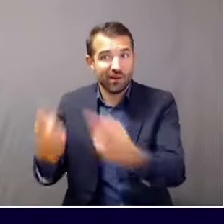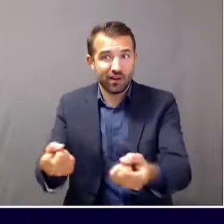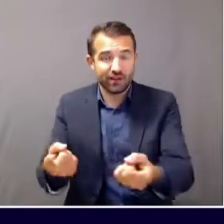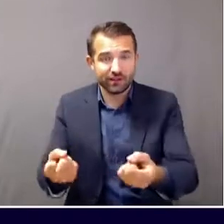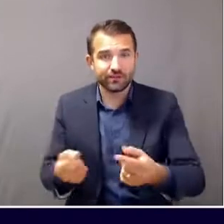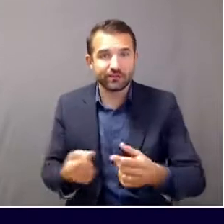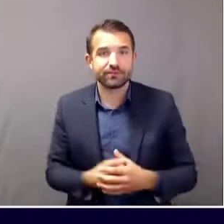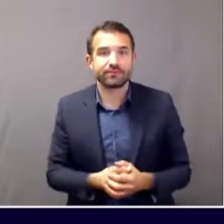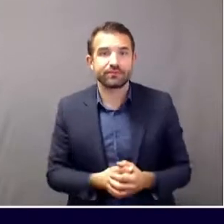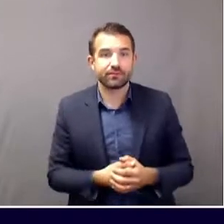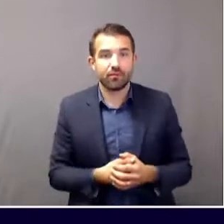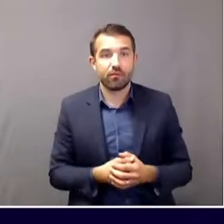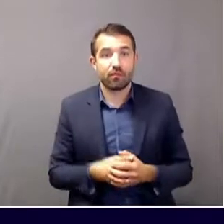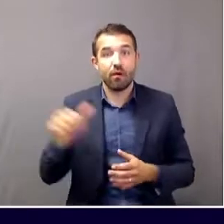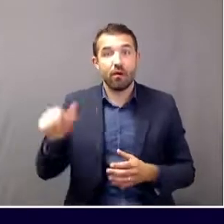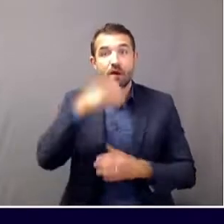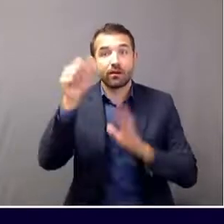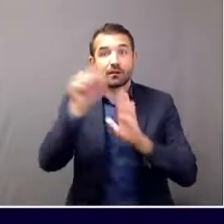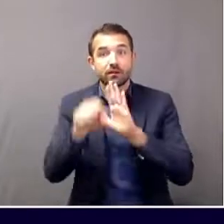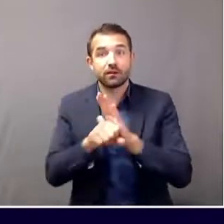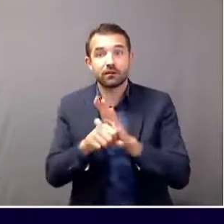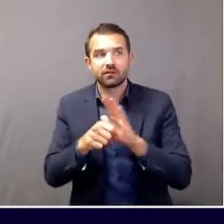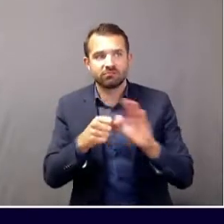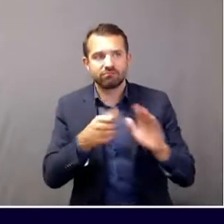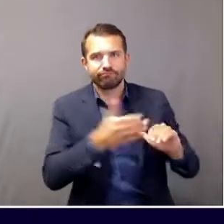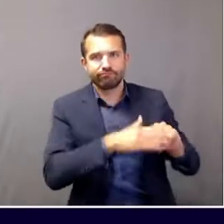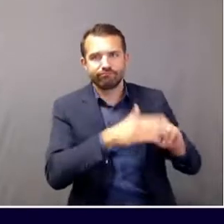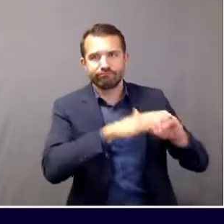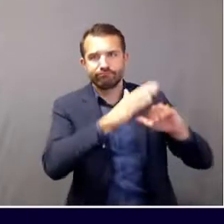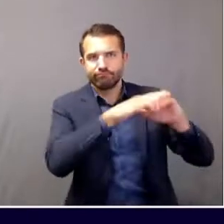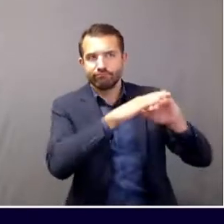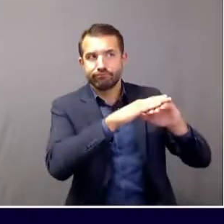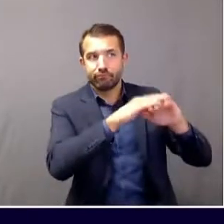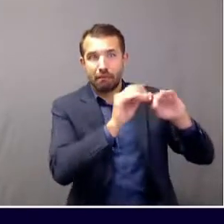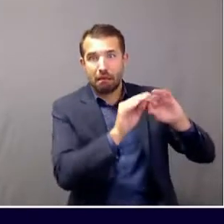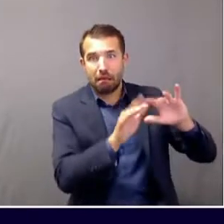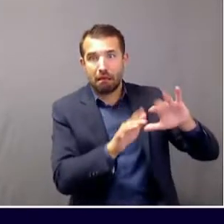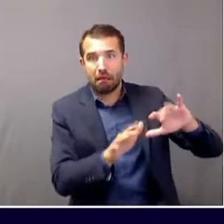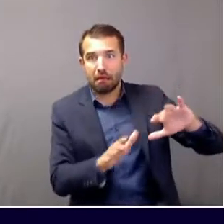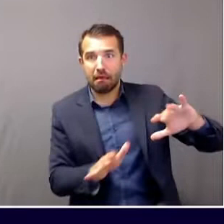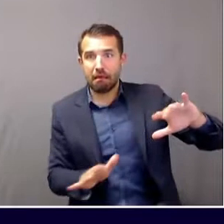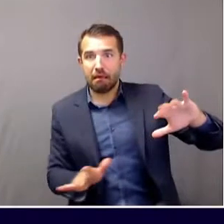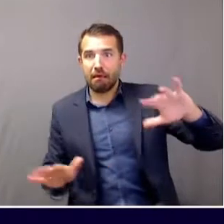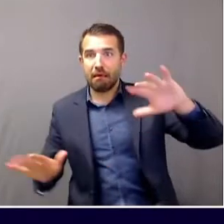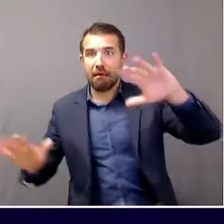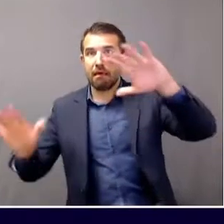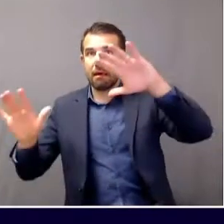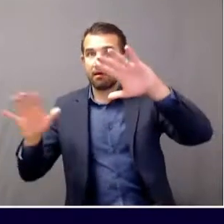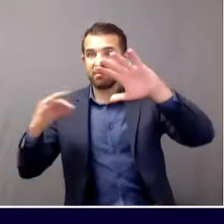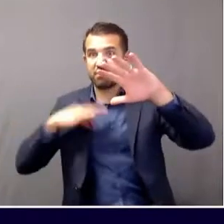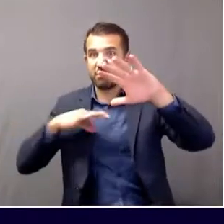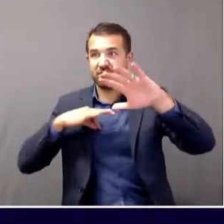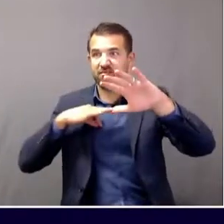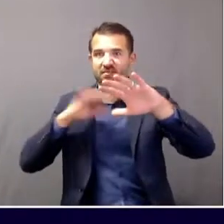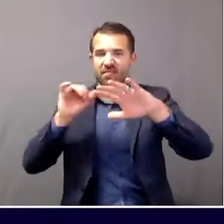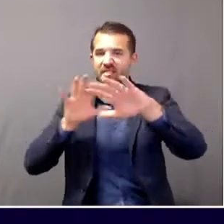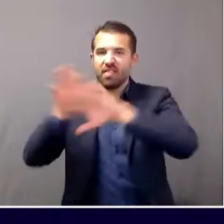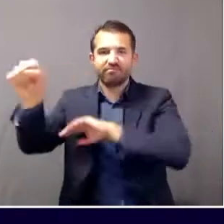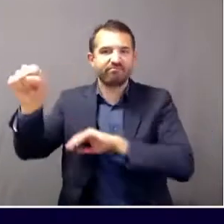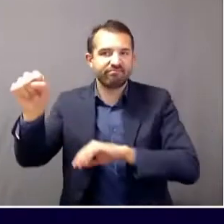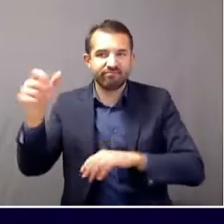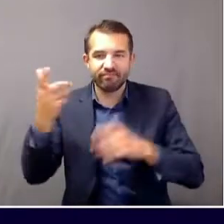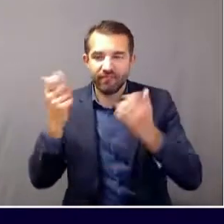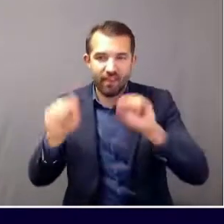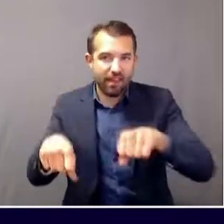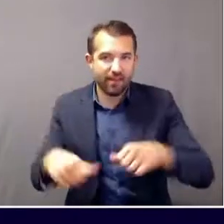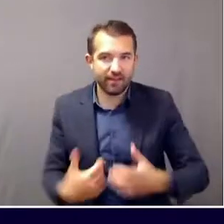start in other states worked